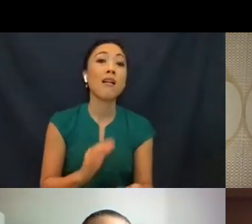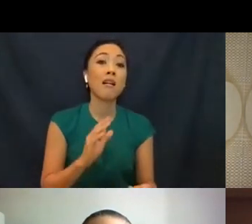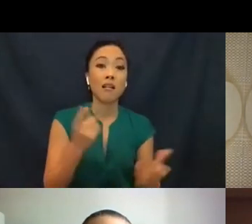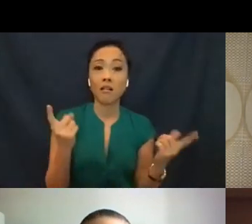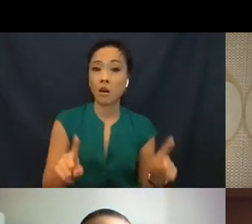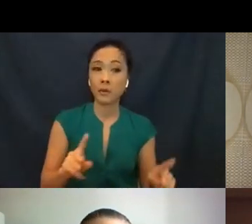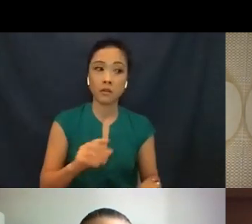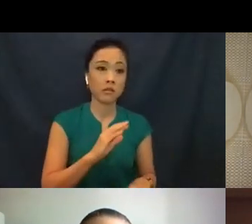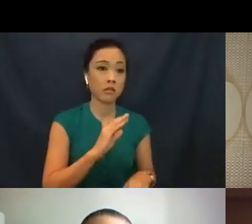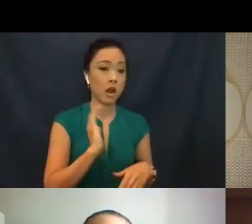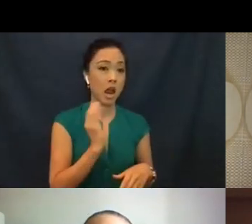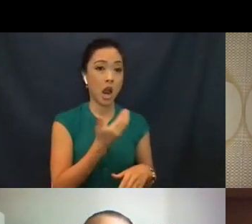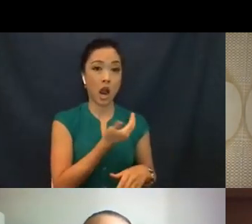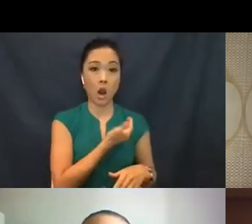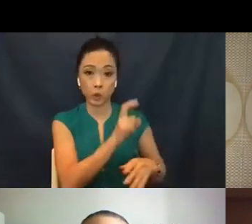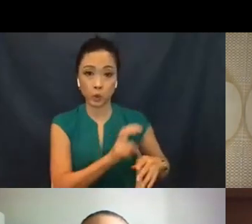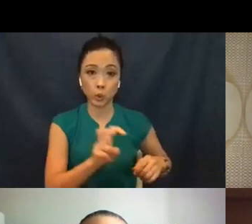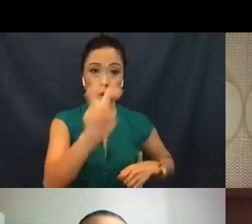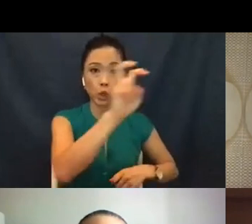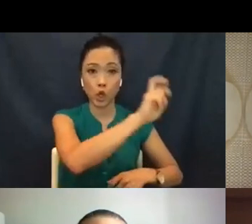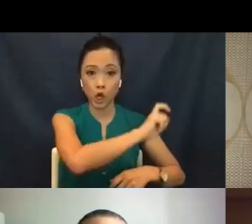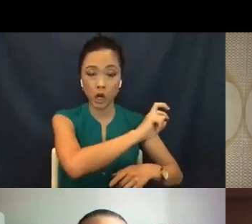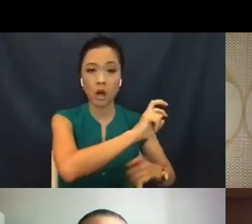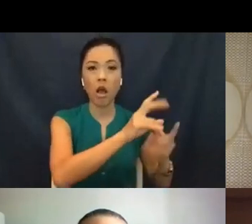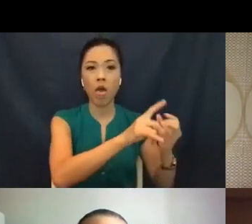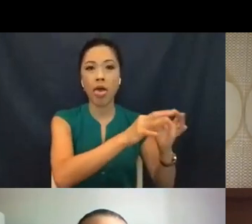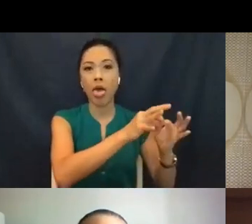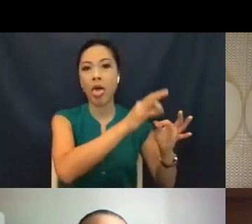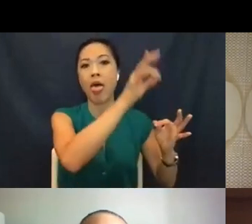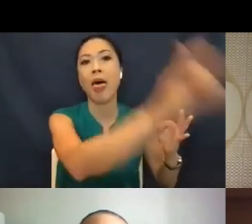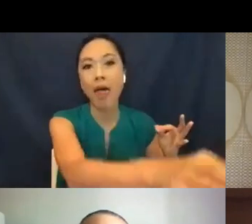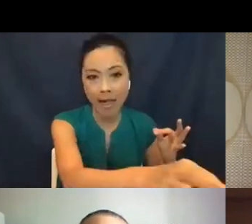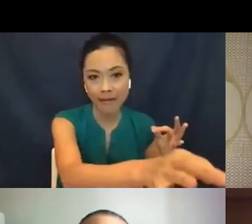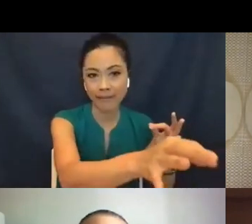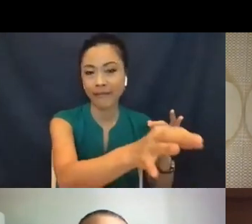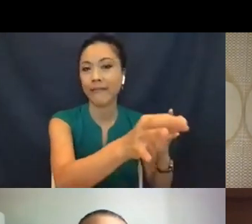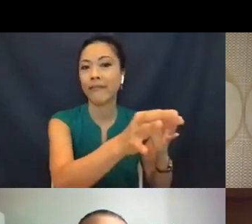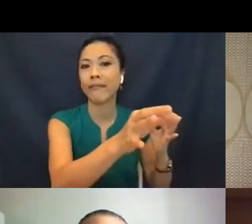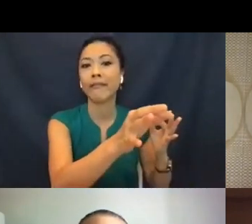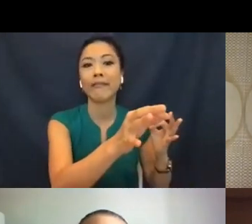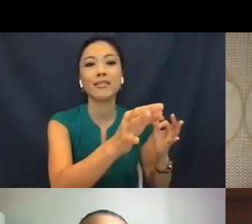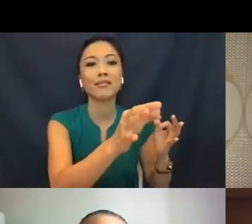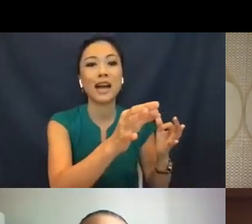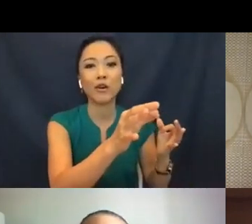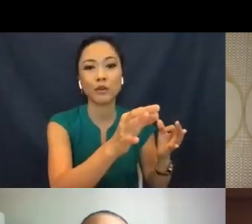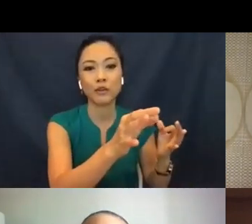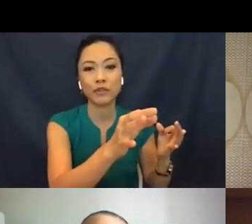out of the fall that took some effort. I was really surprised that people really wanted